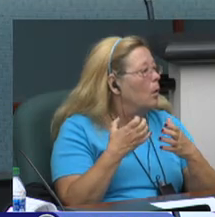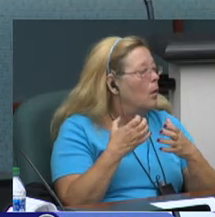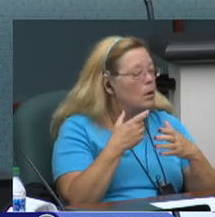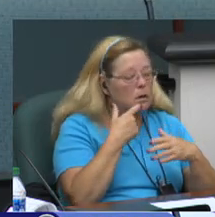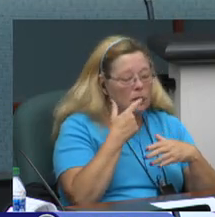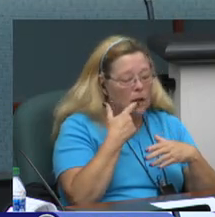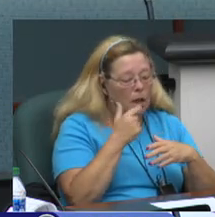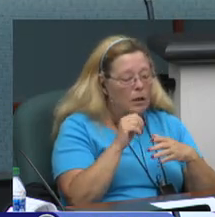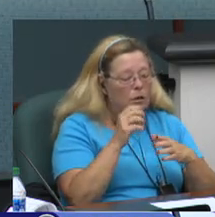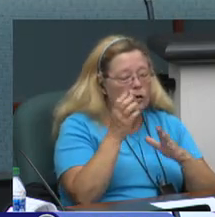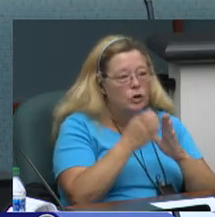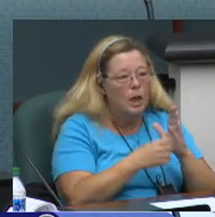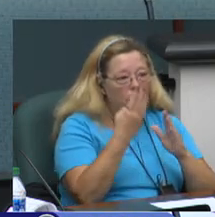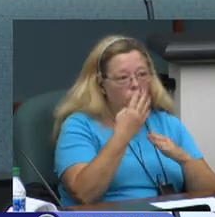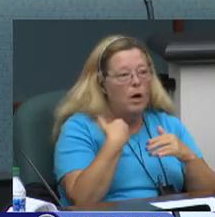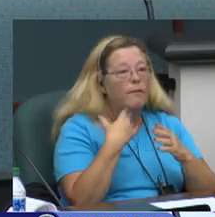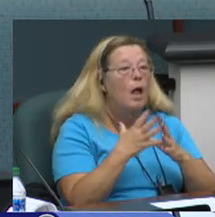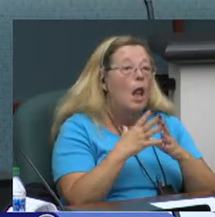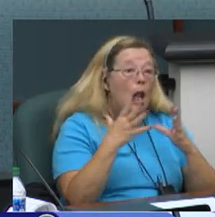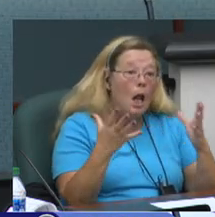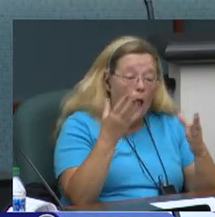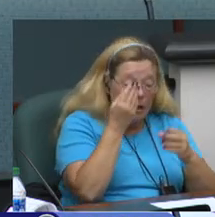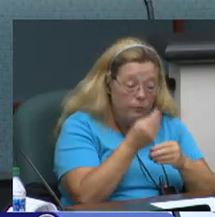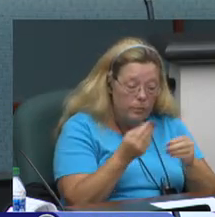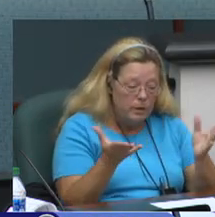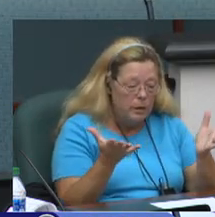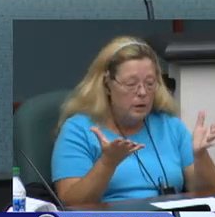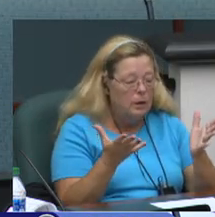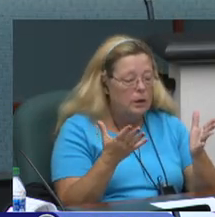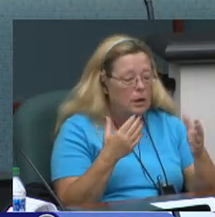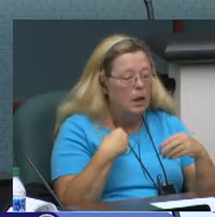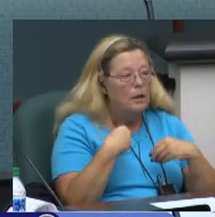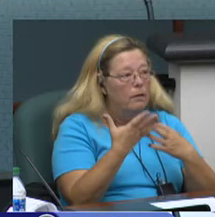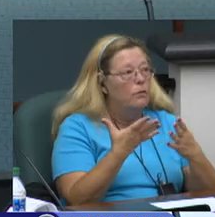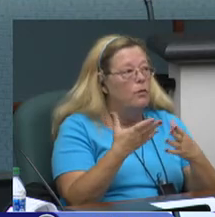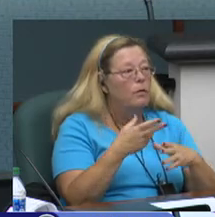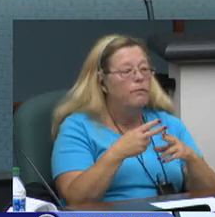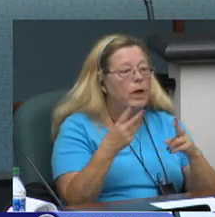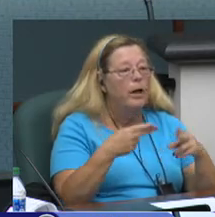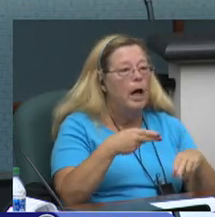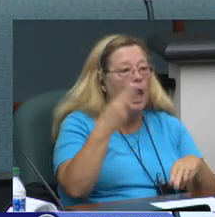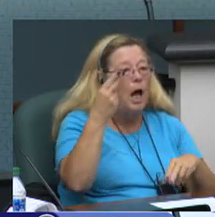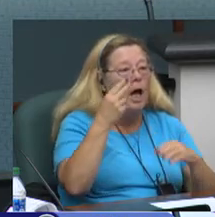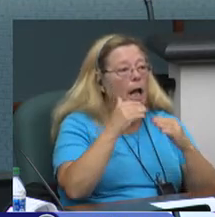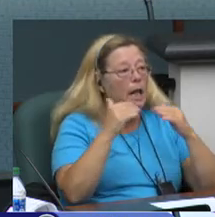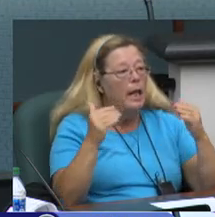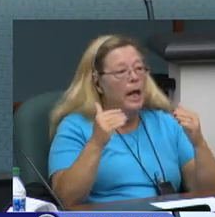has a lot of information in it I'm gonna give very high-level overview so that it